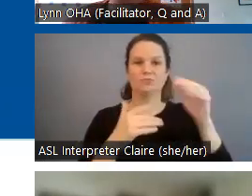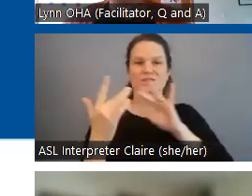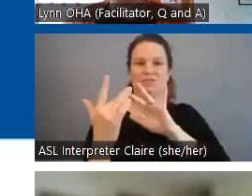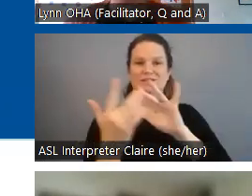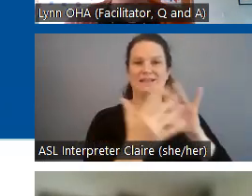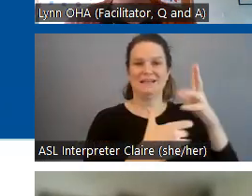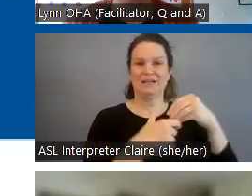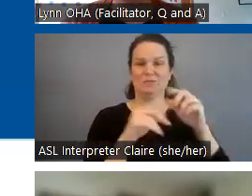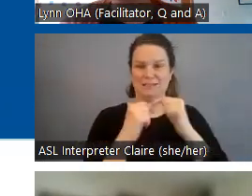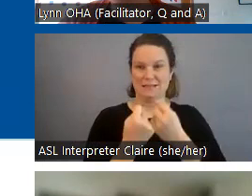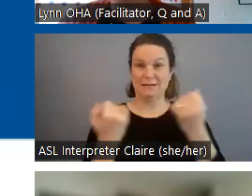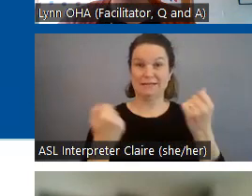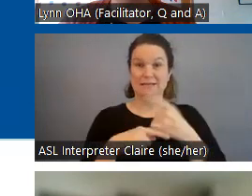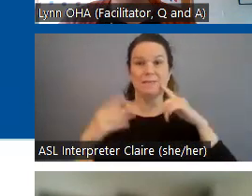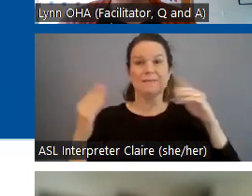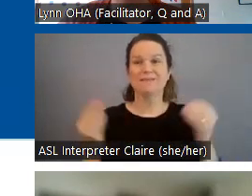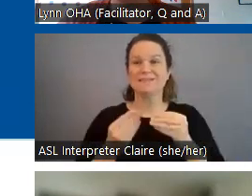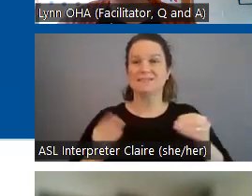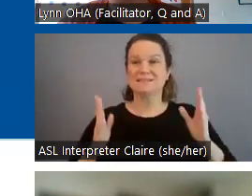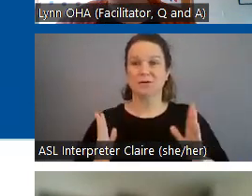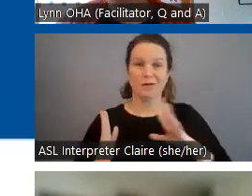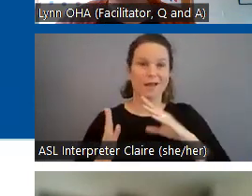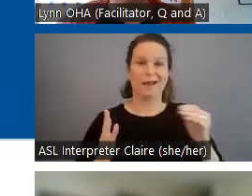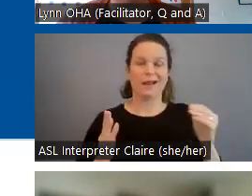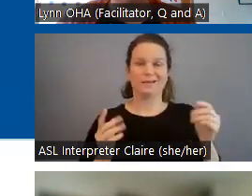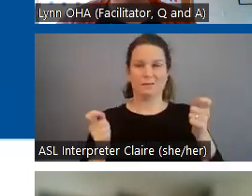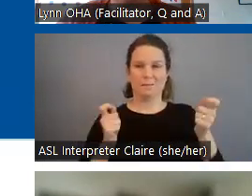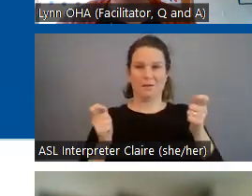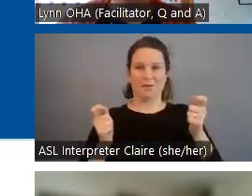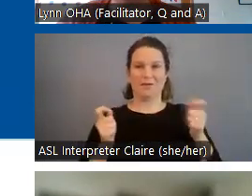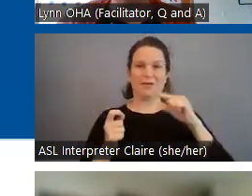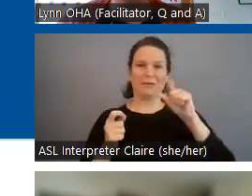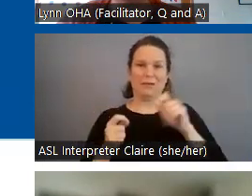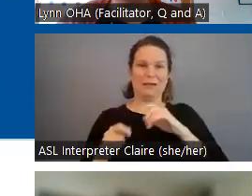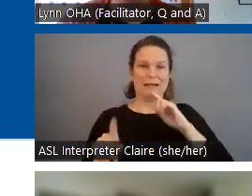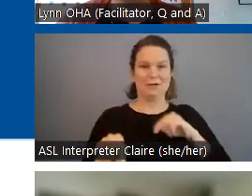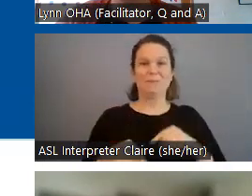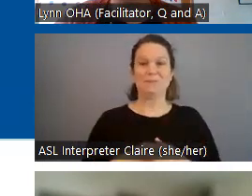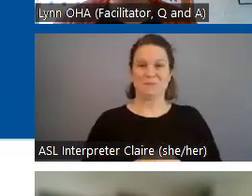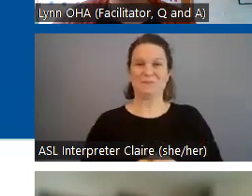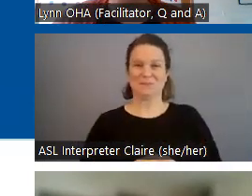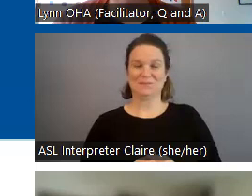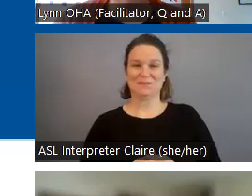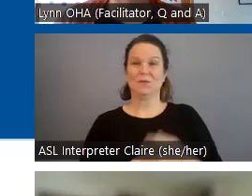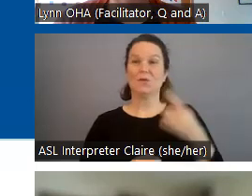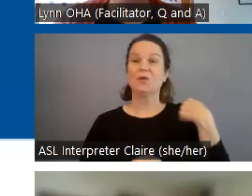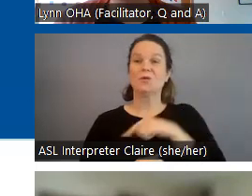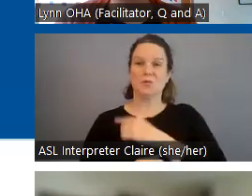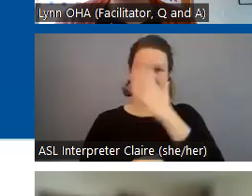today I'll be your facilitator as well as the moderator for the Q and A portions.